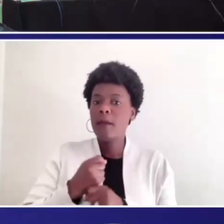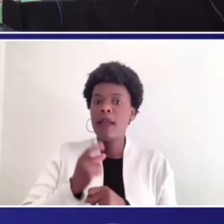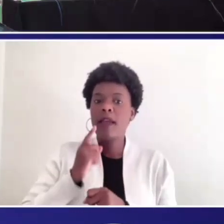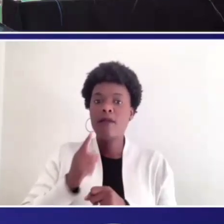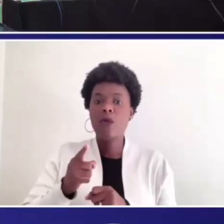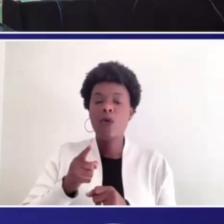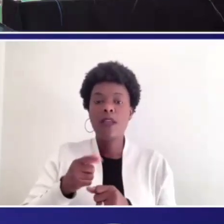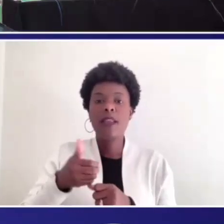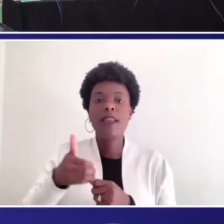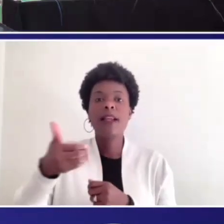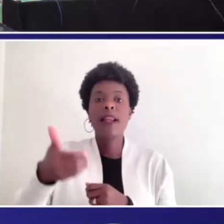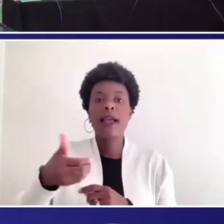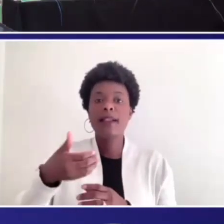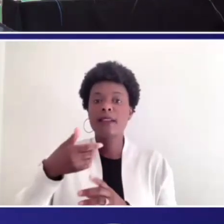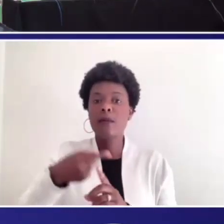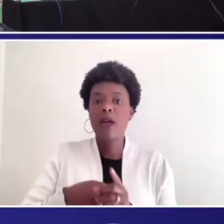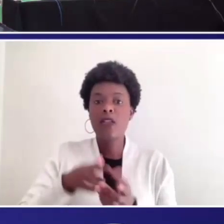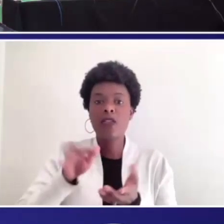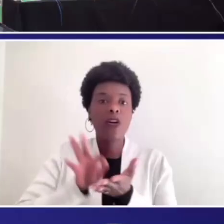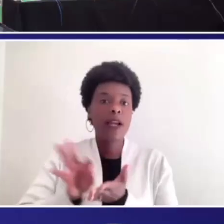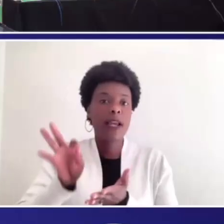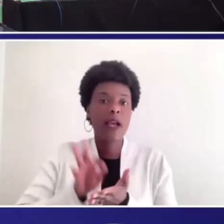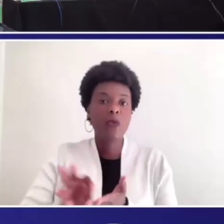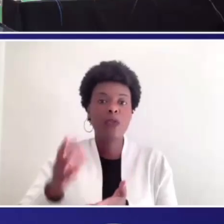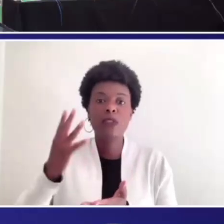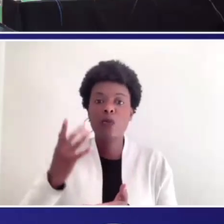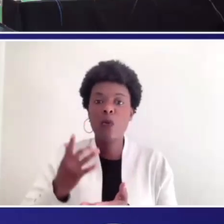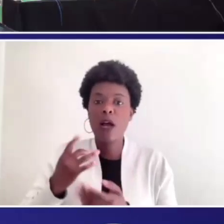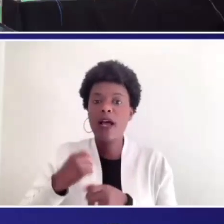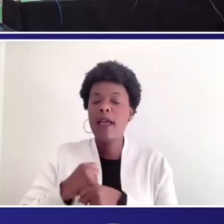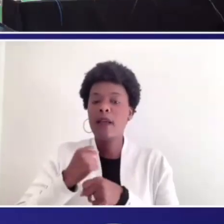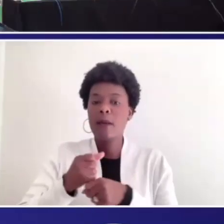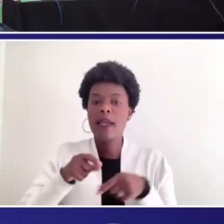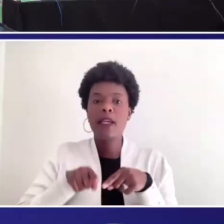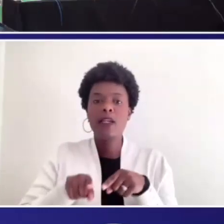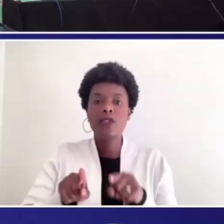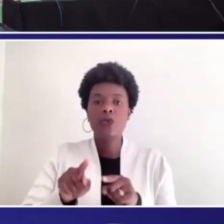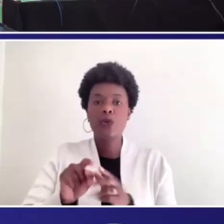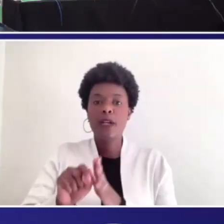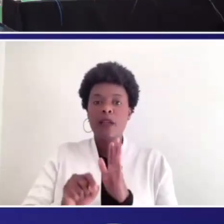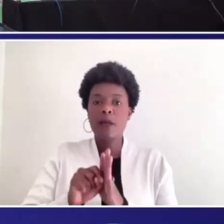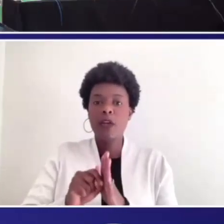counted because they're made during that period when the payment is due. So I think the --